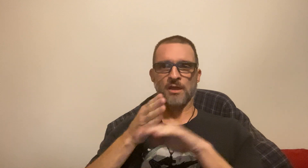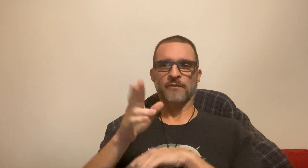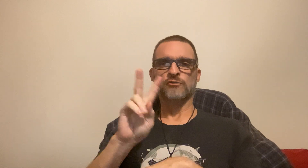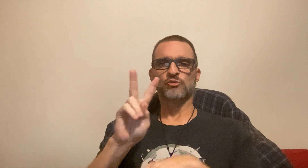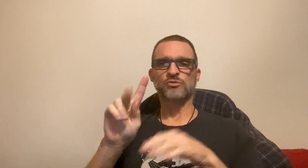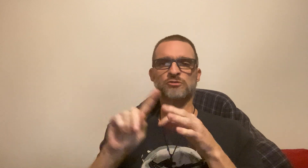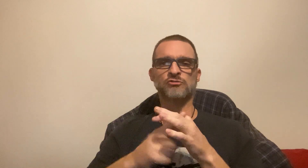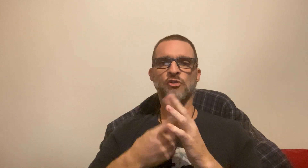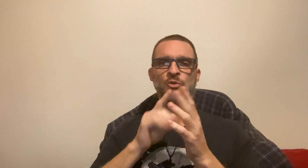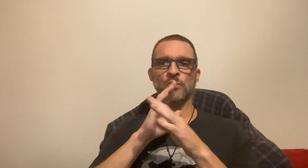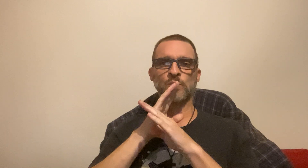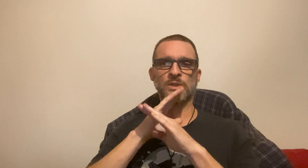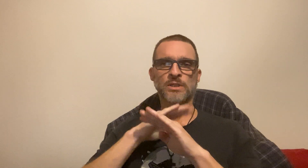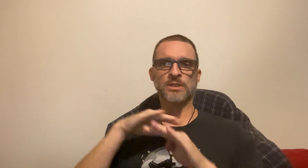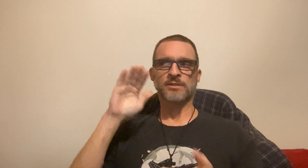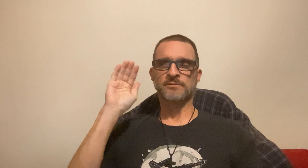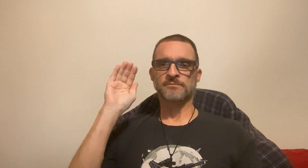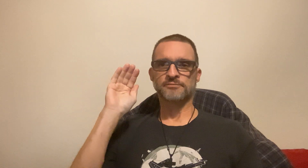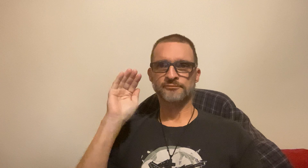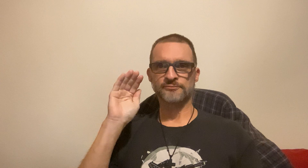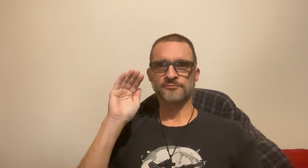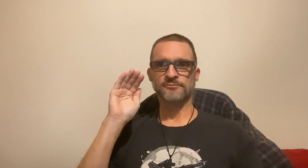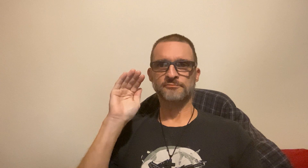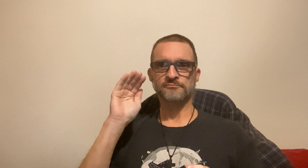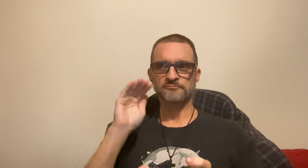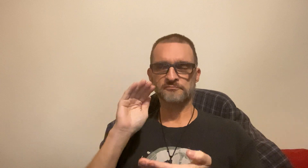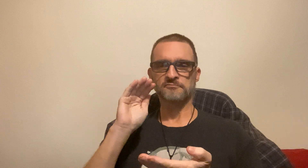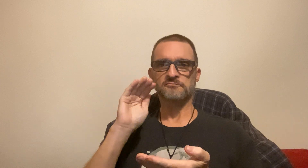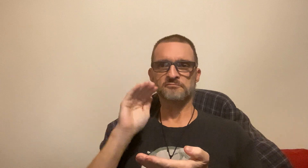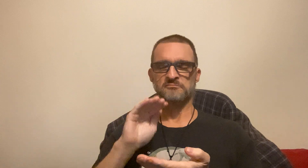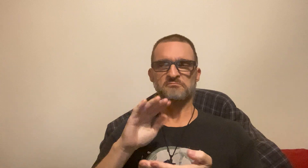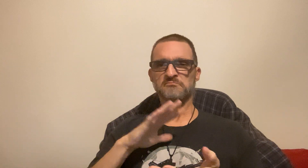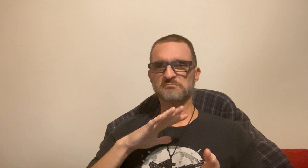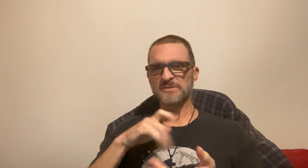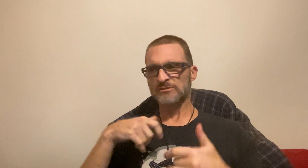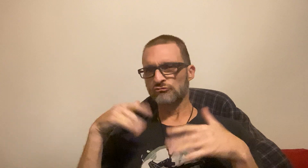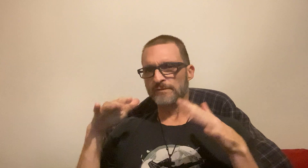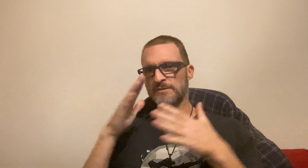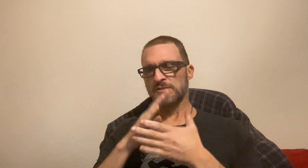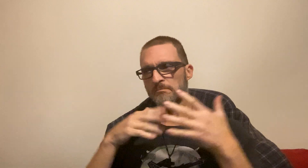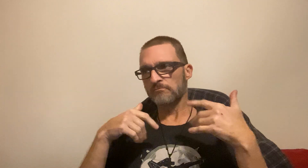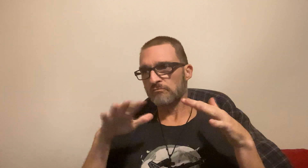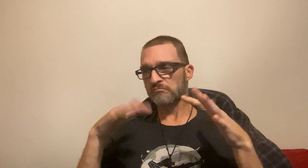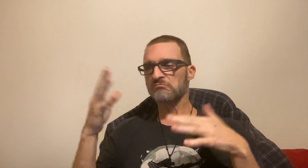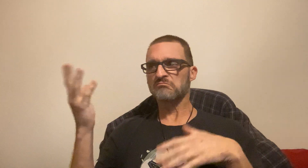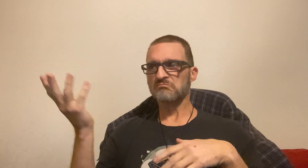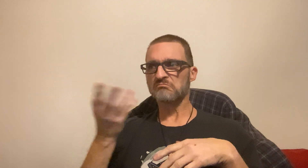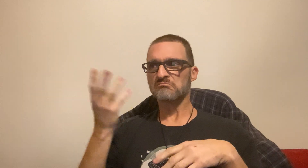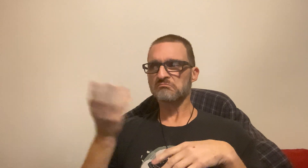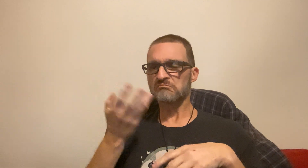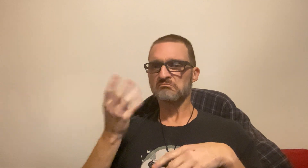Finally after 2, it started getting quiet and fewer people. It was fine, we needed to get rid of some as more people